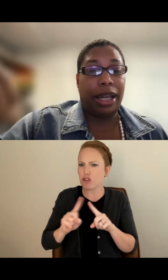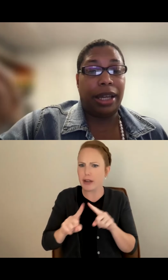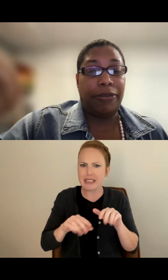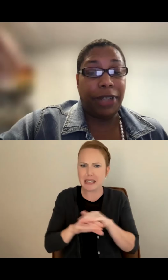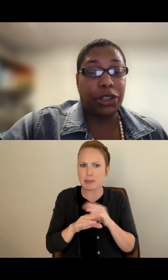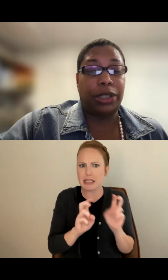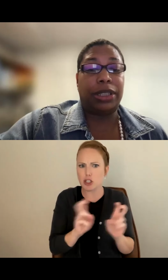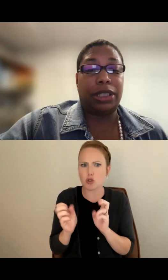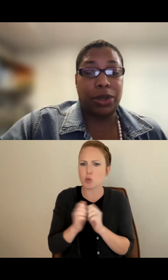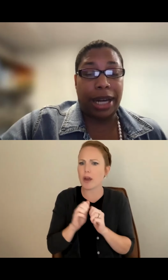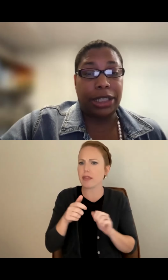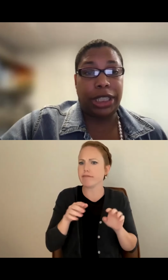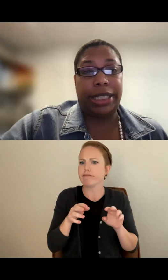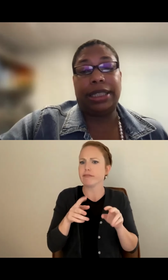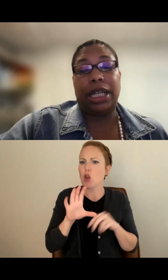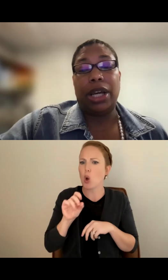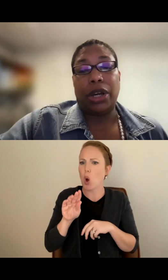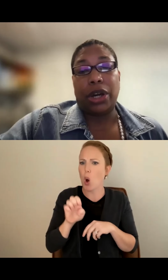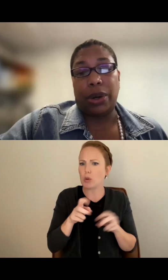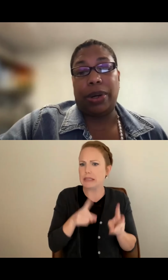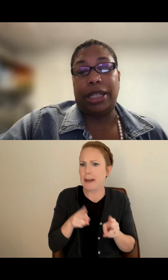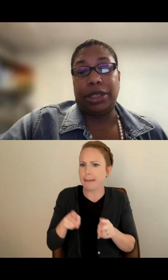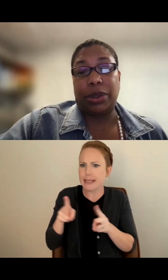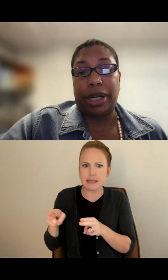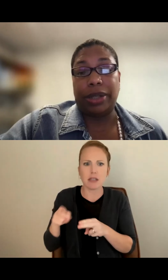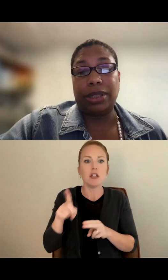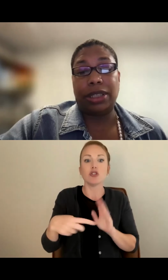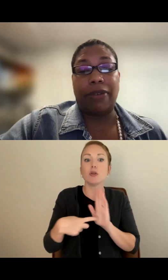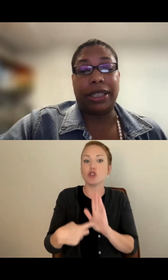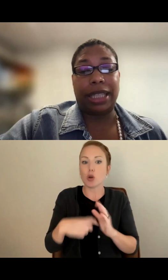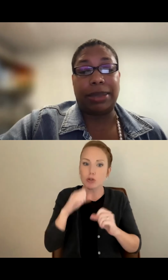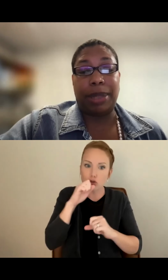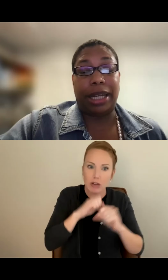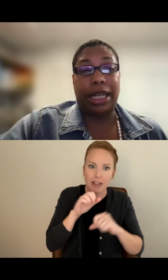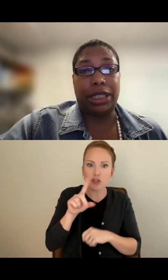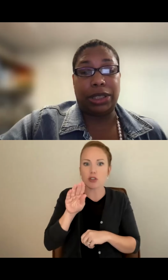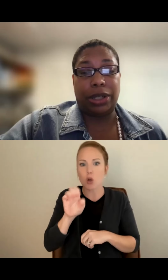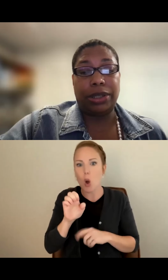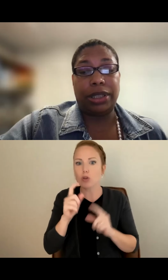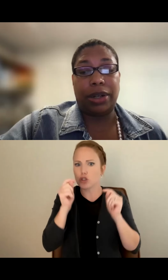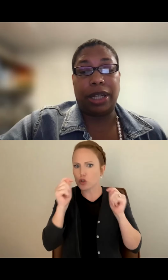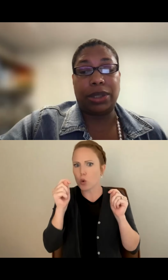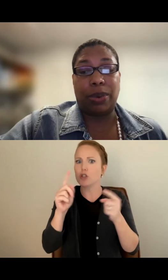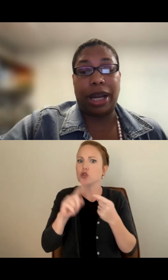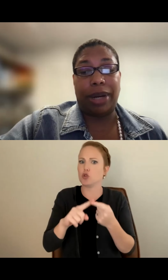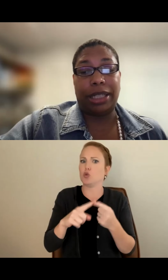It features strategies, code, and tutorials to solve accessibility concerns across a wide